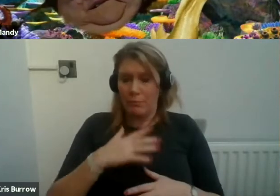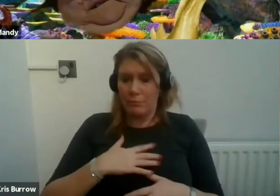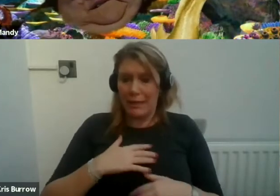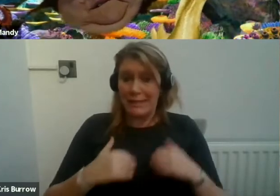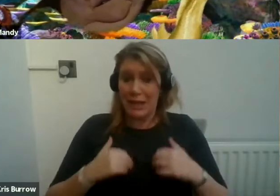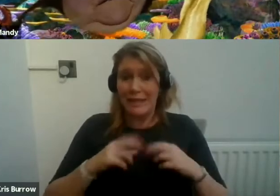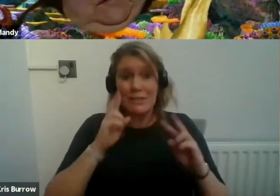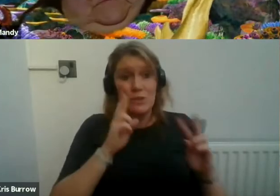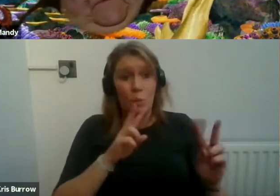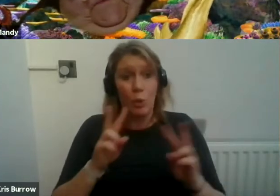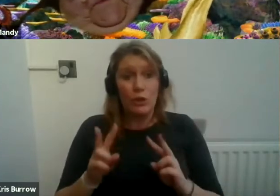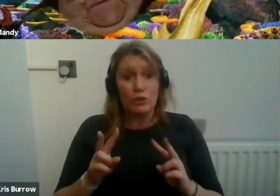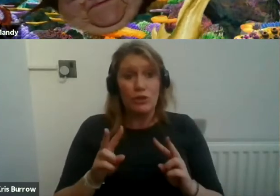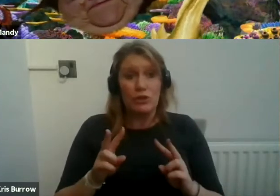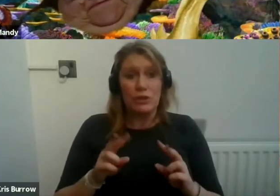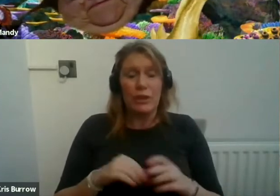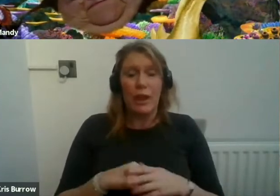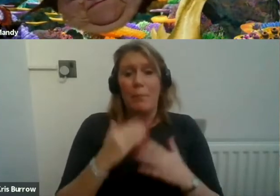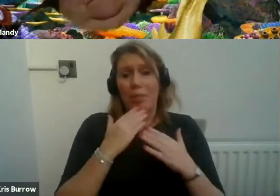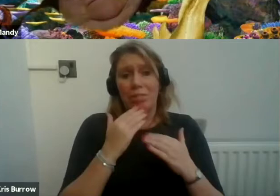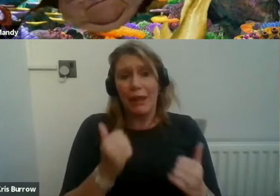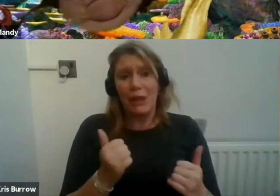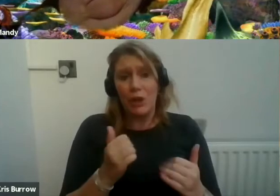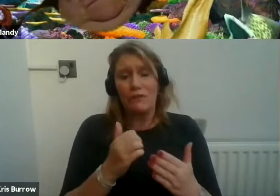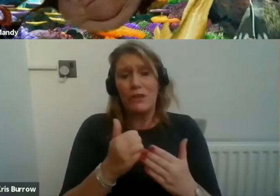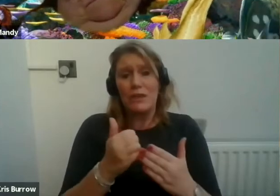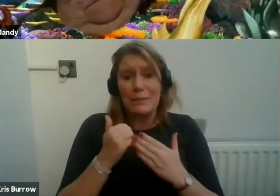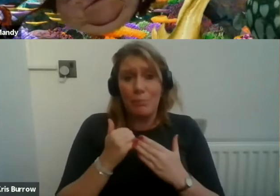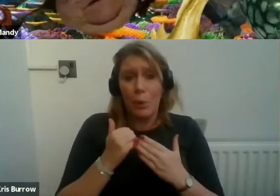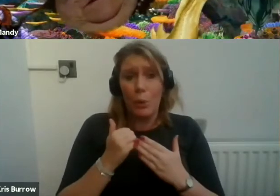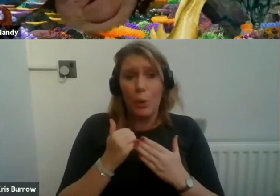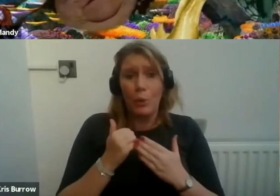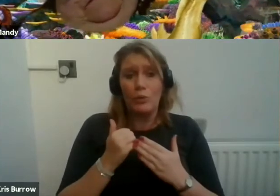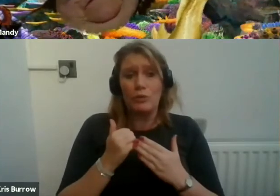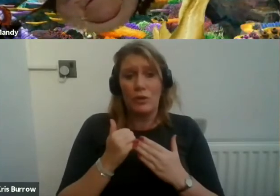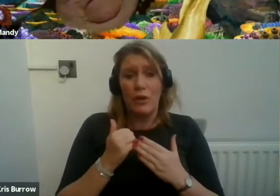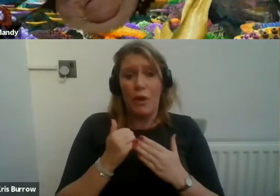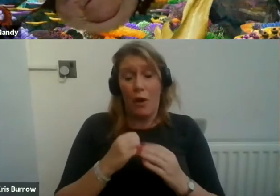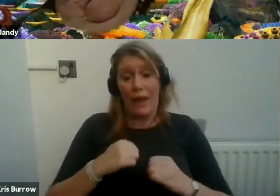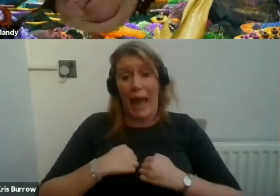you for the support of our work, it's appreciated.